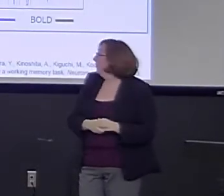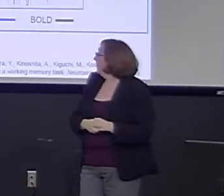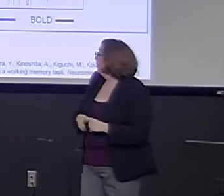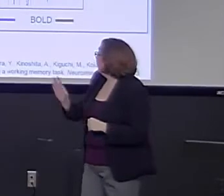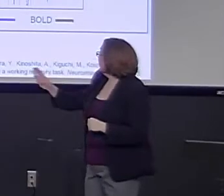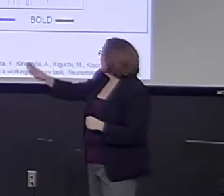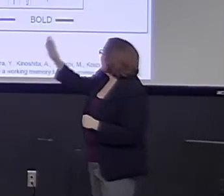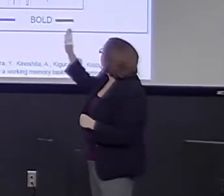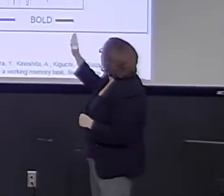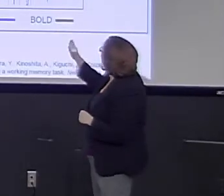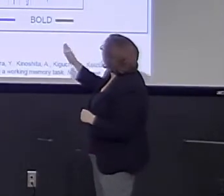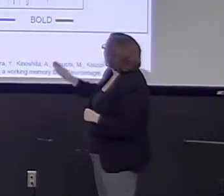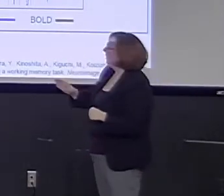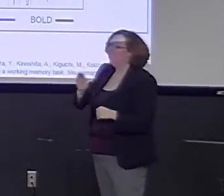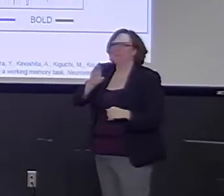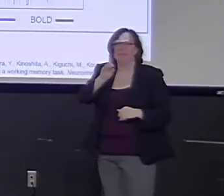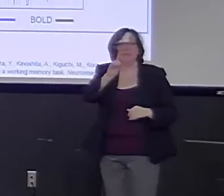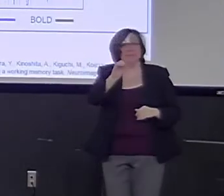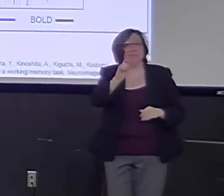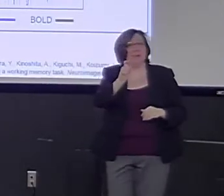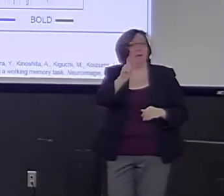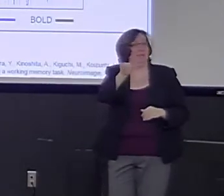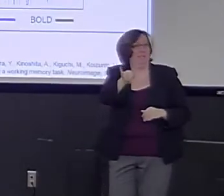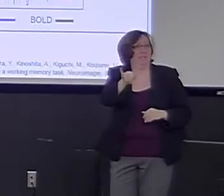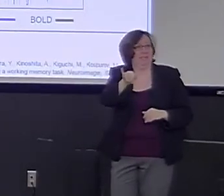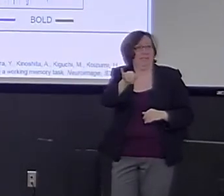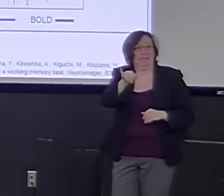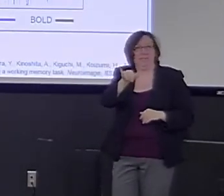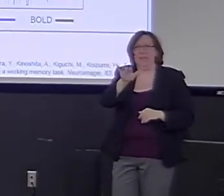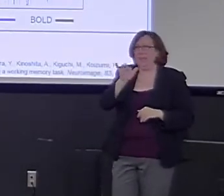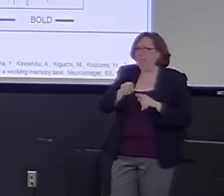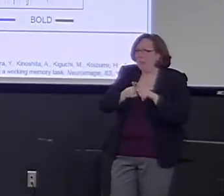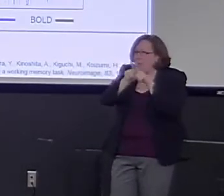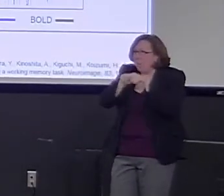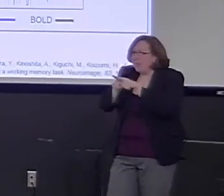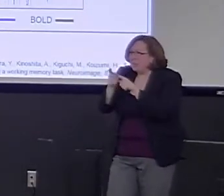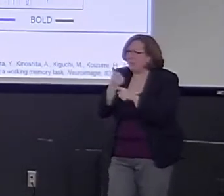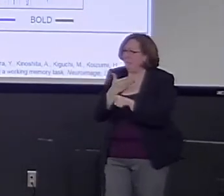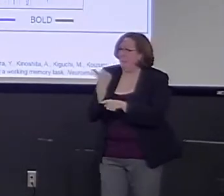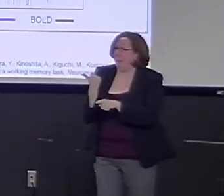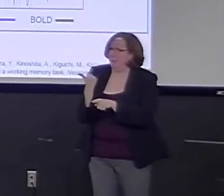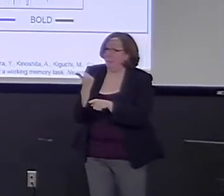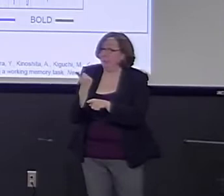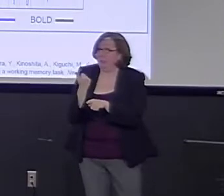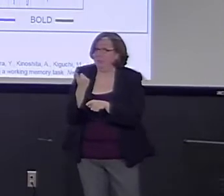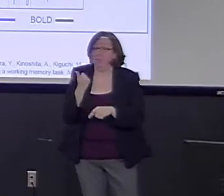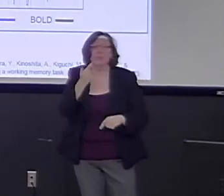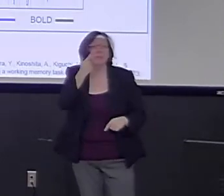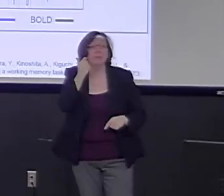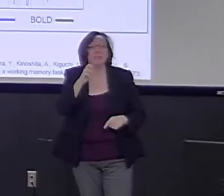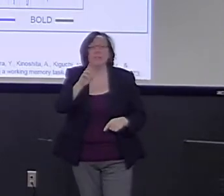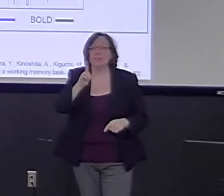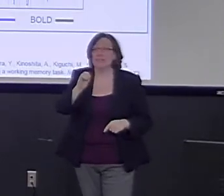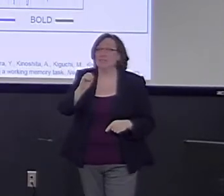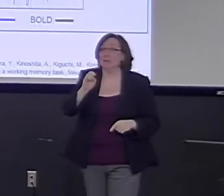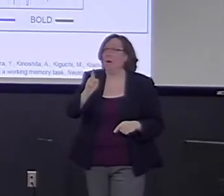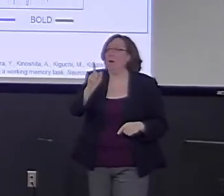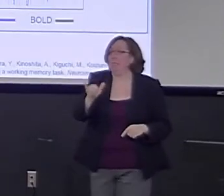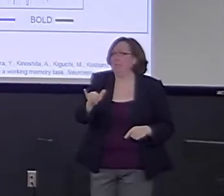Notice that the correlation is just a little bit higher, and that is of course because the deoxyhemoglobin signal is a little bit more closely related